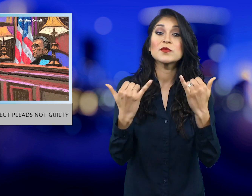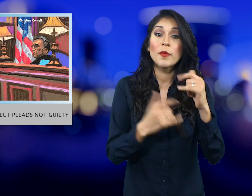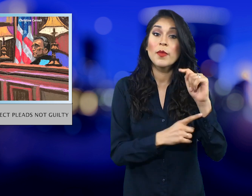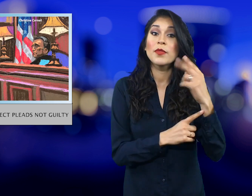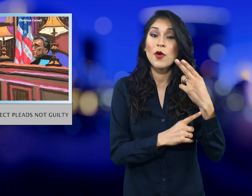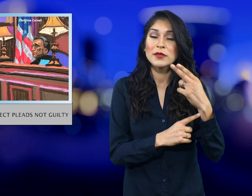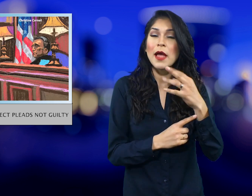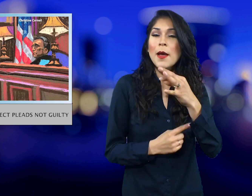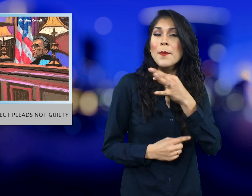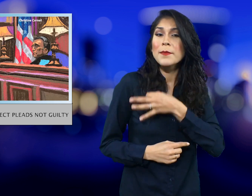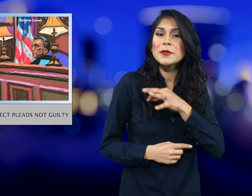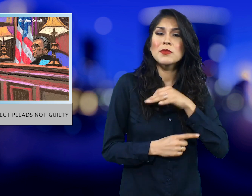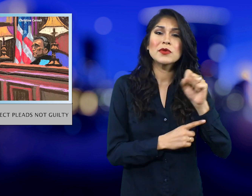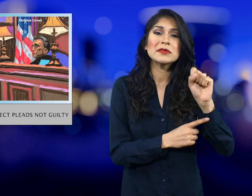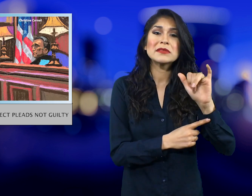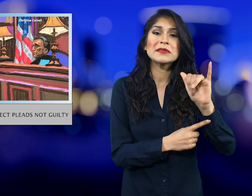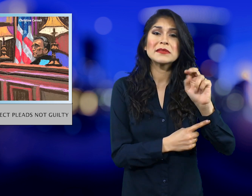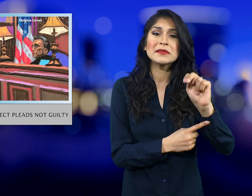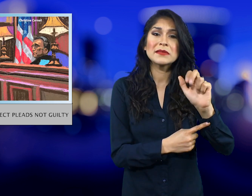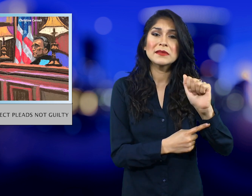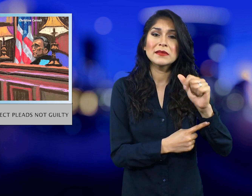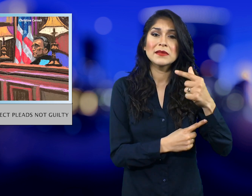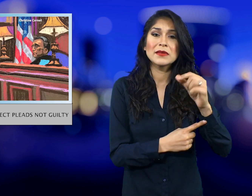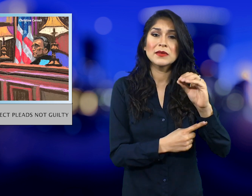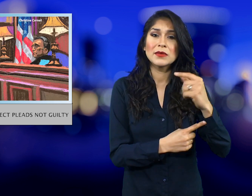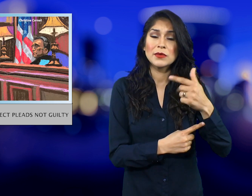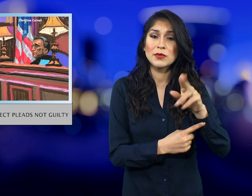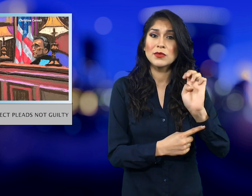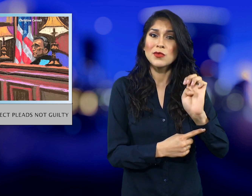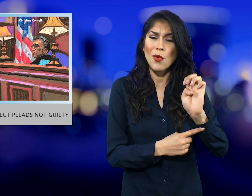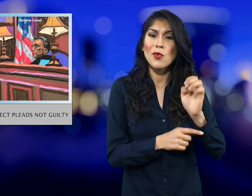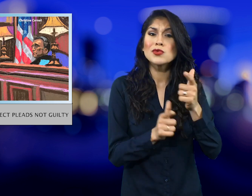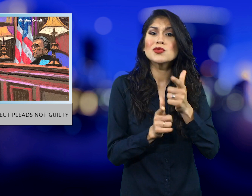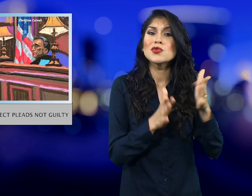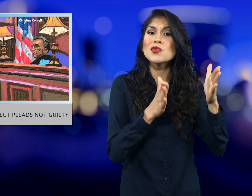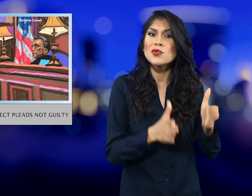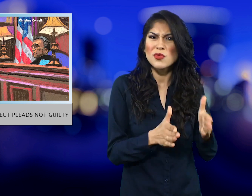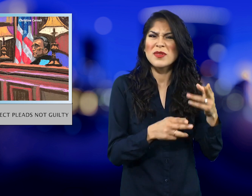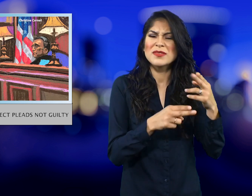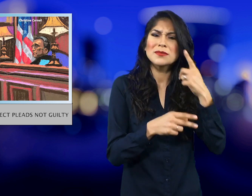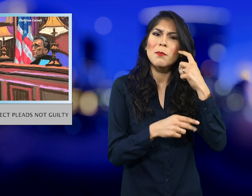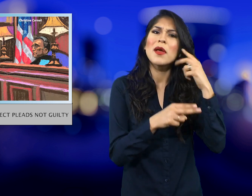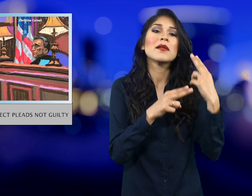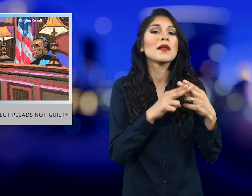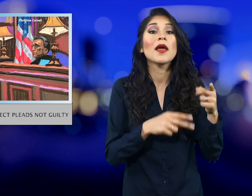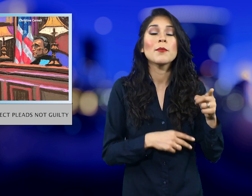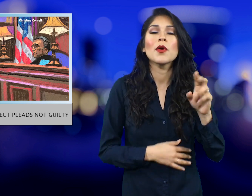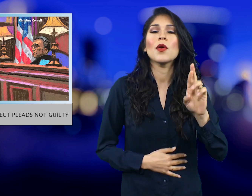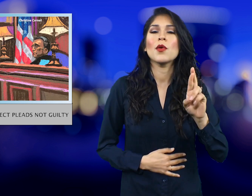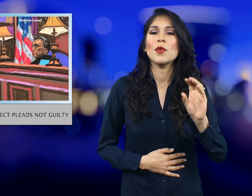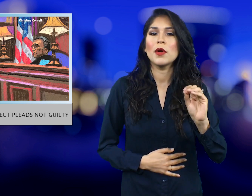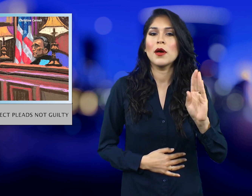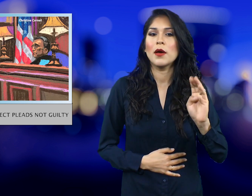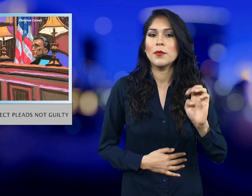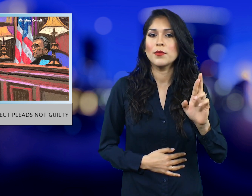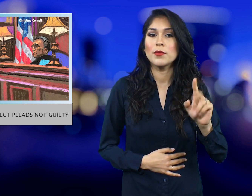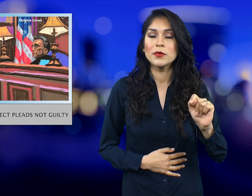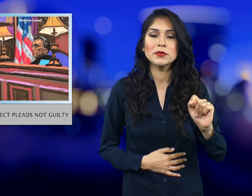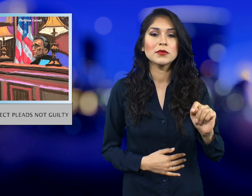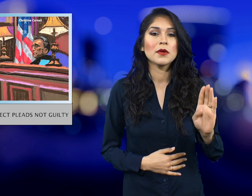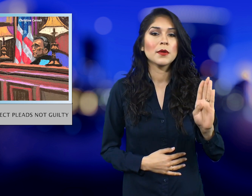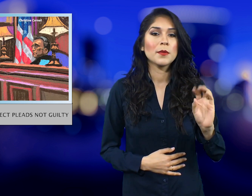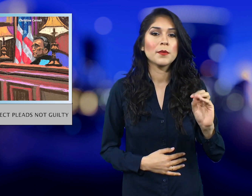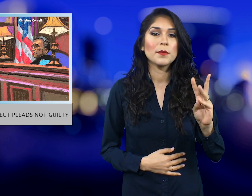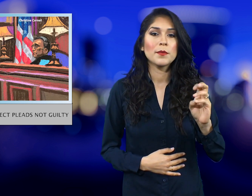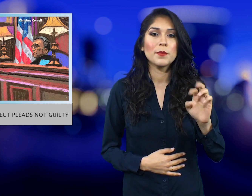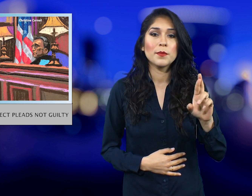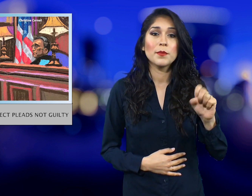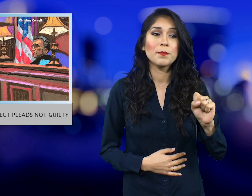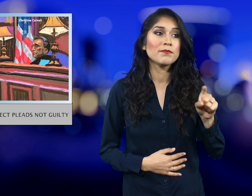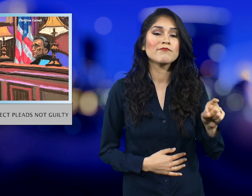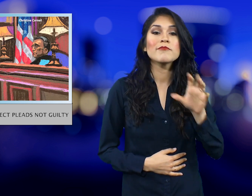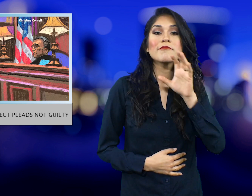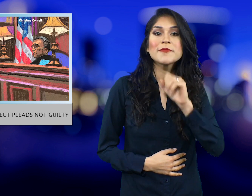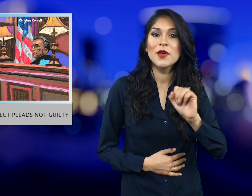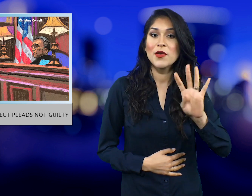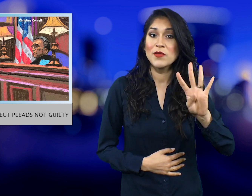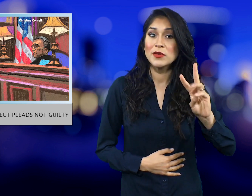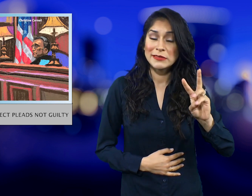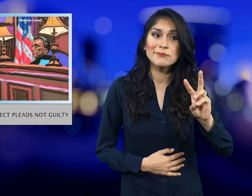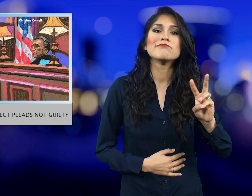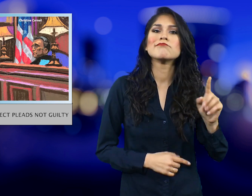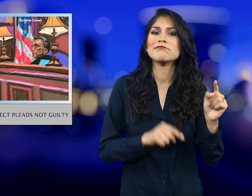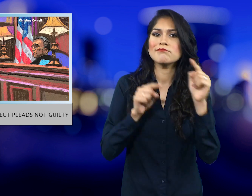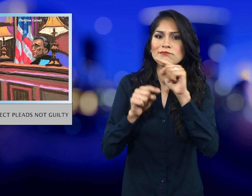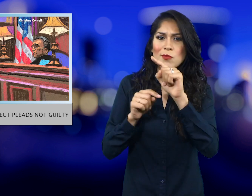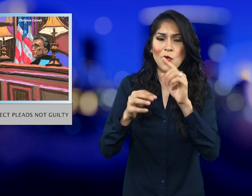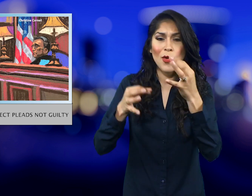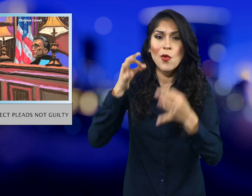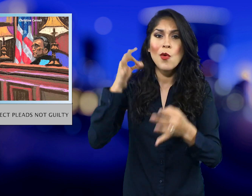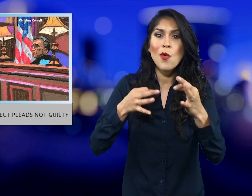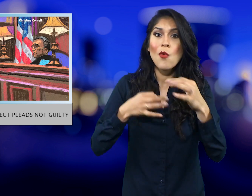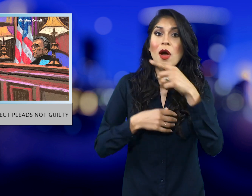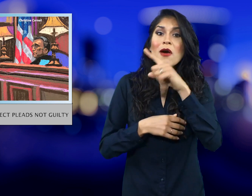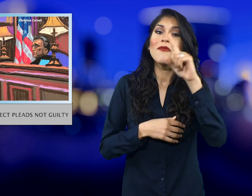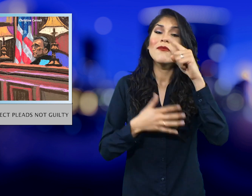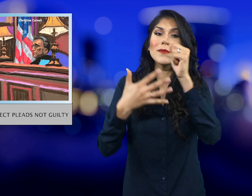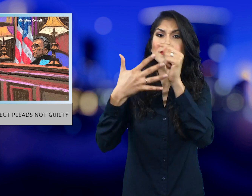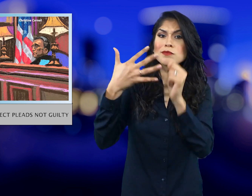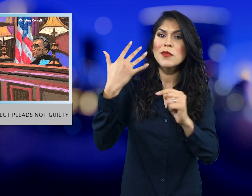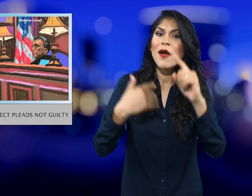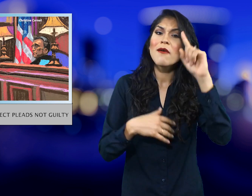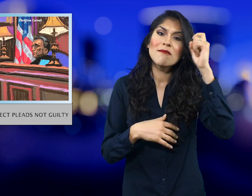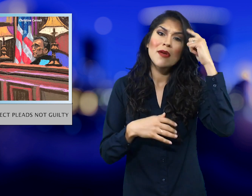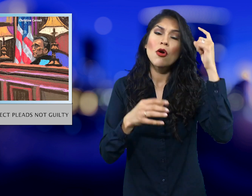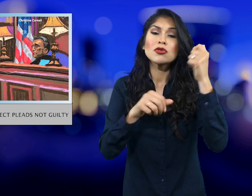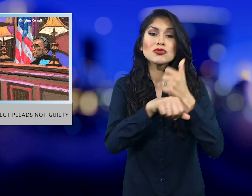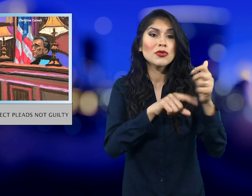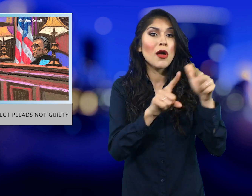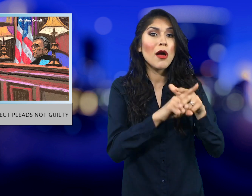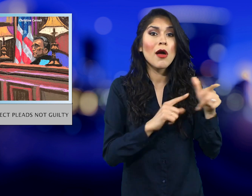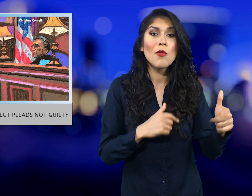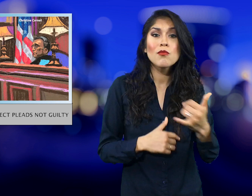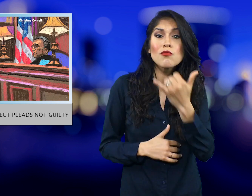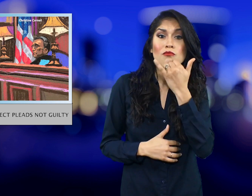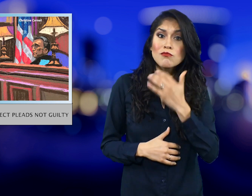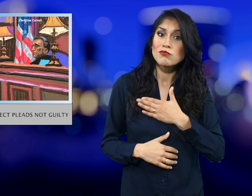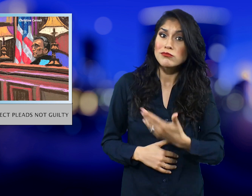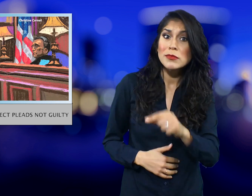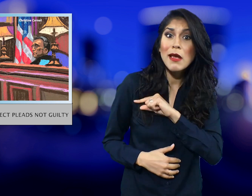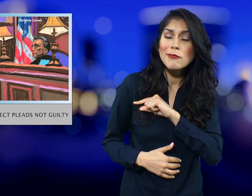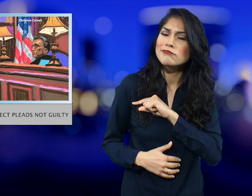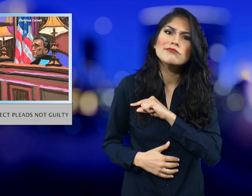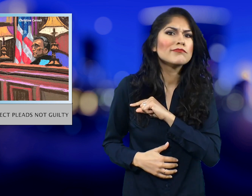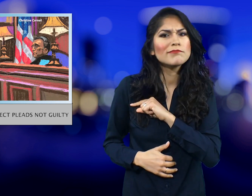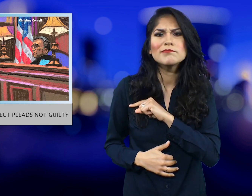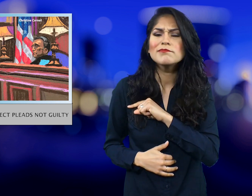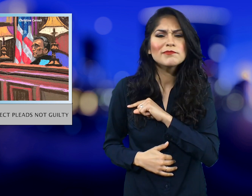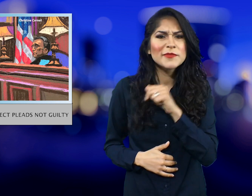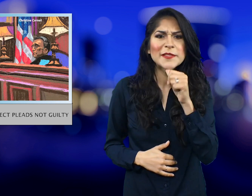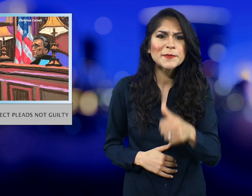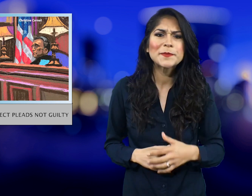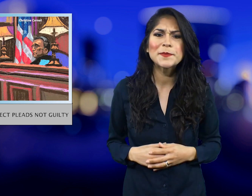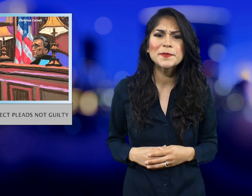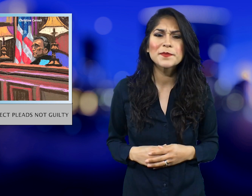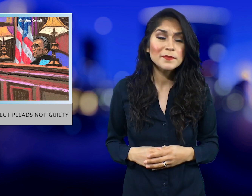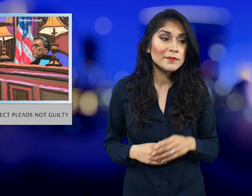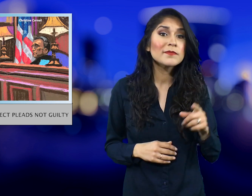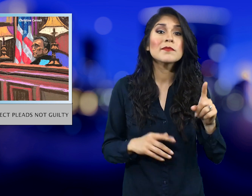Pittsburgh synagogue shooting suspect Robert Bowers pleaded not guilty to federal charges Thursday.